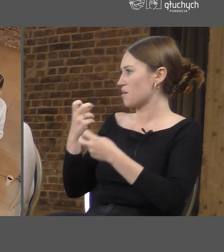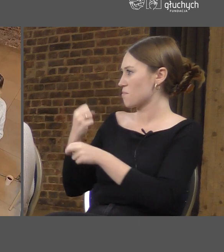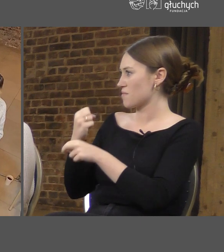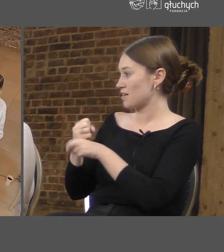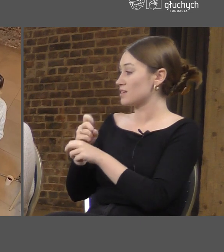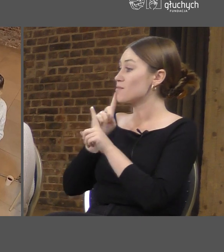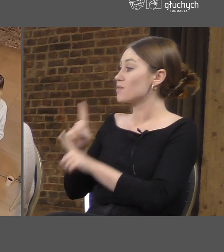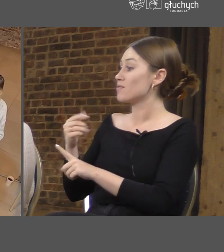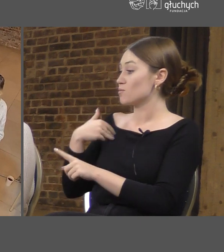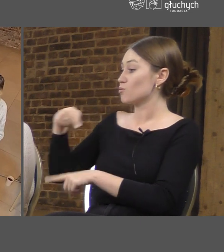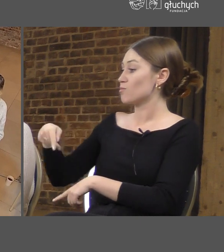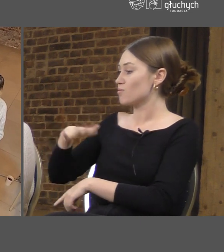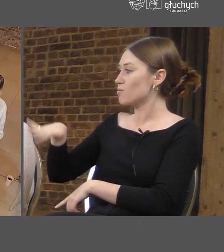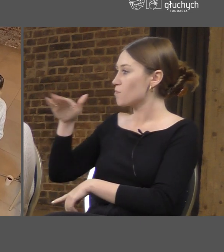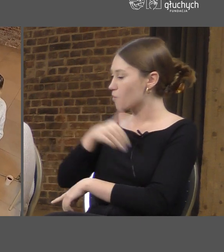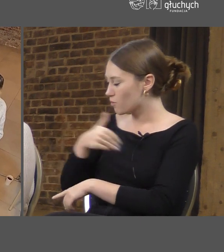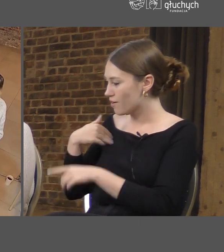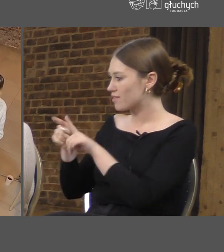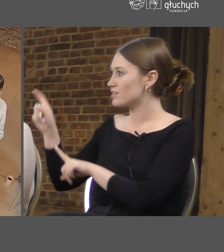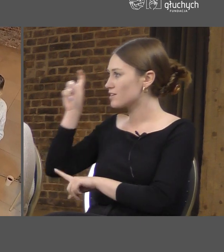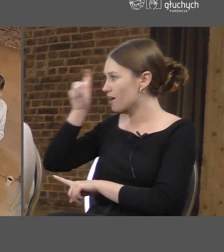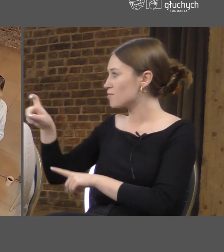I was working in Germany on a contract employment contract - but in Poland it is